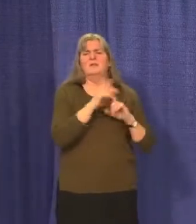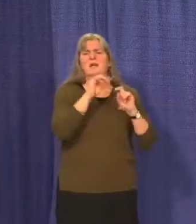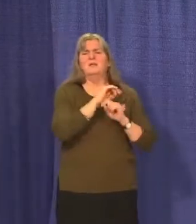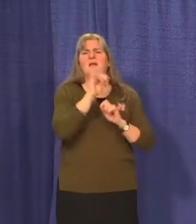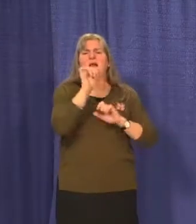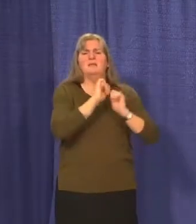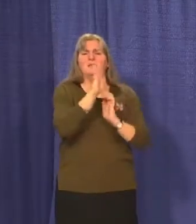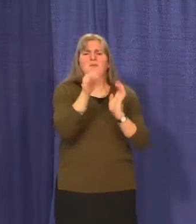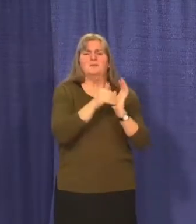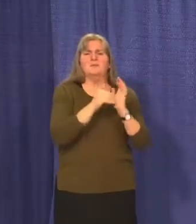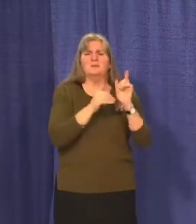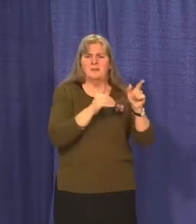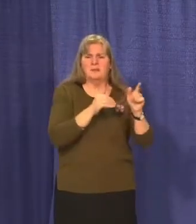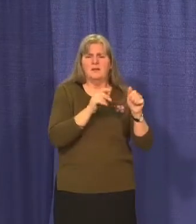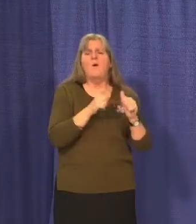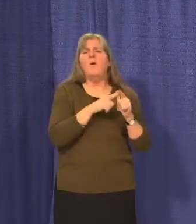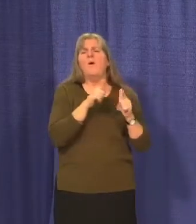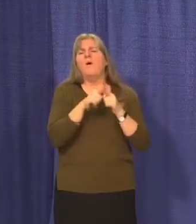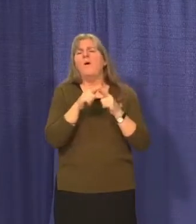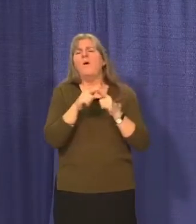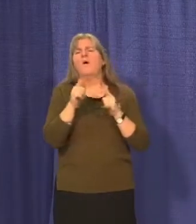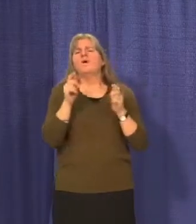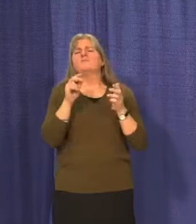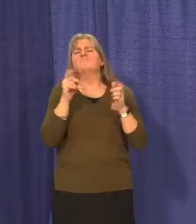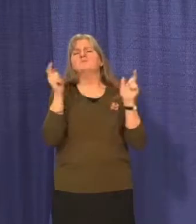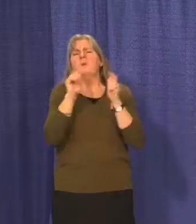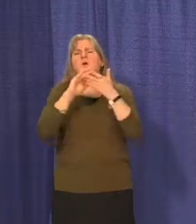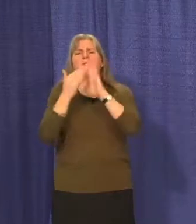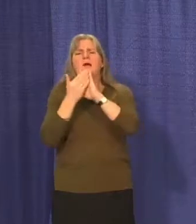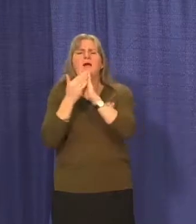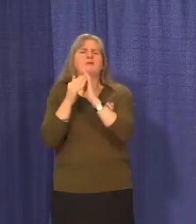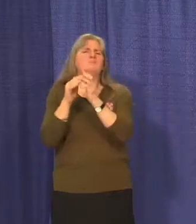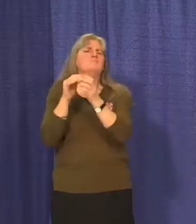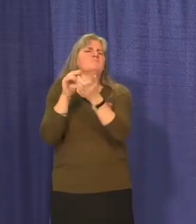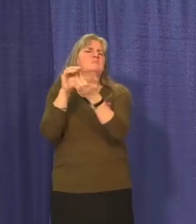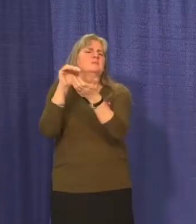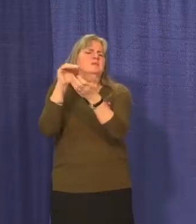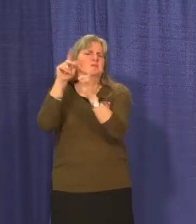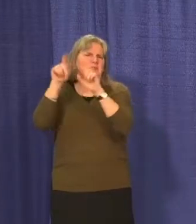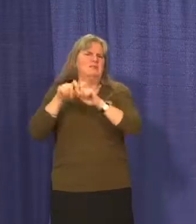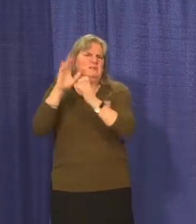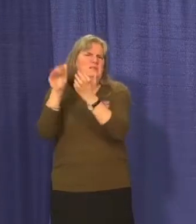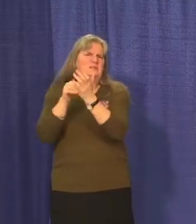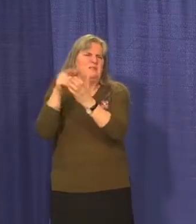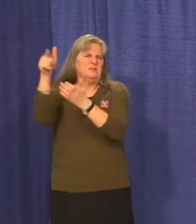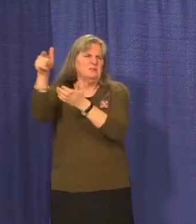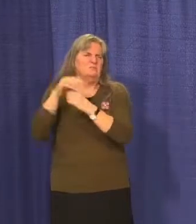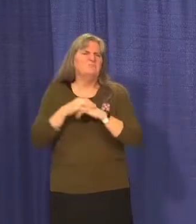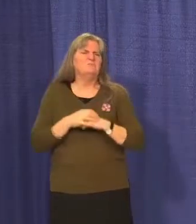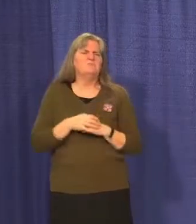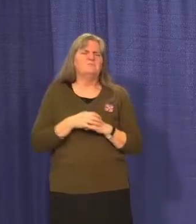testing assessment centre or at your rural health centre. Always stay home and self